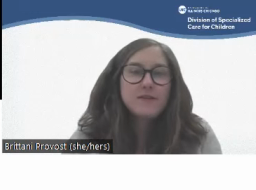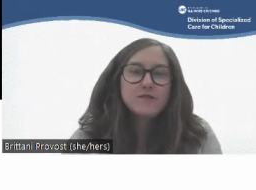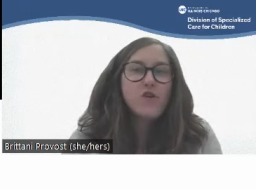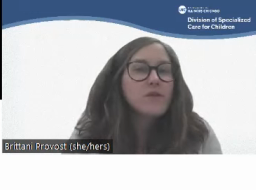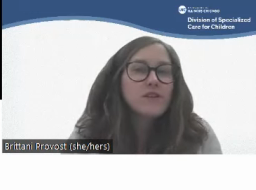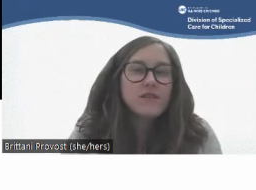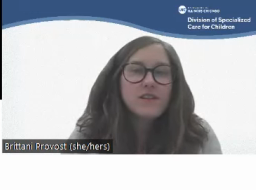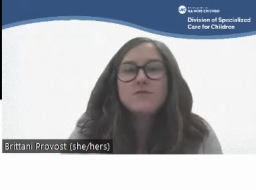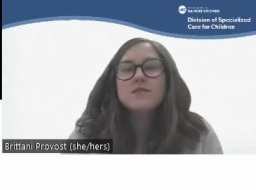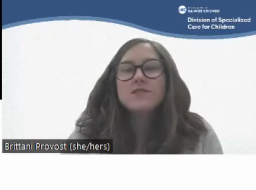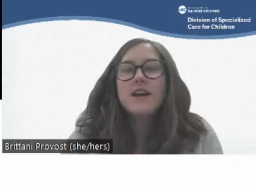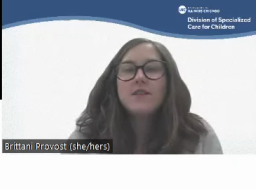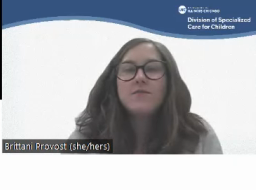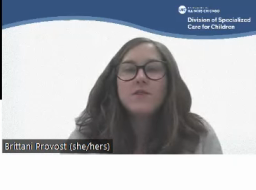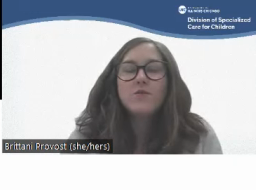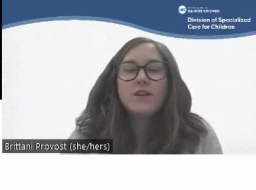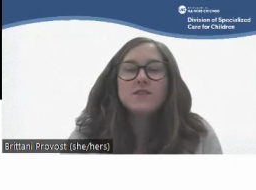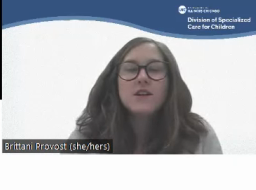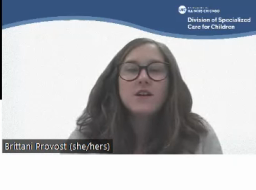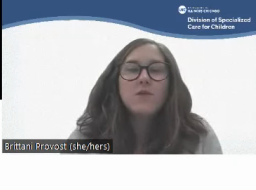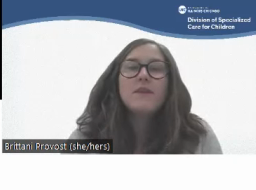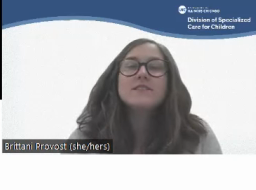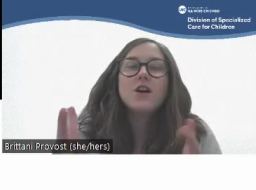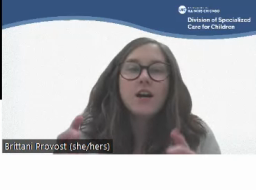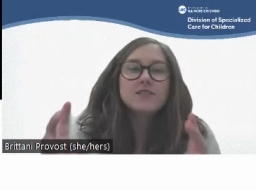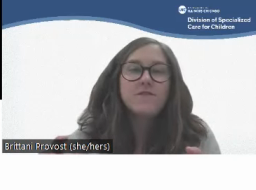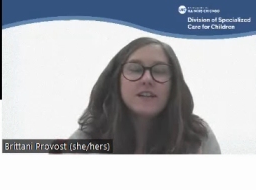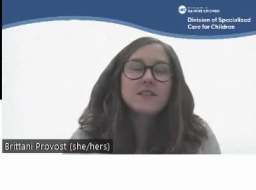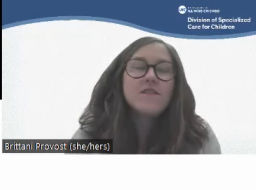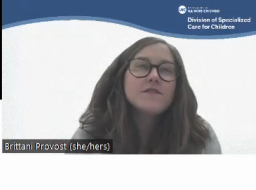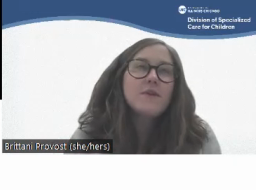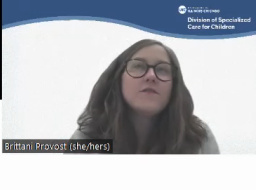have a special formula that they use to decide you know what's what makes it cost effective to